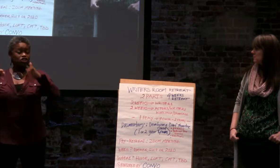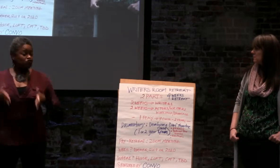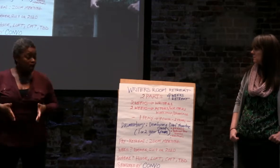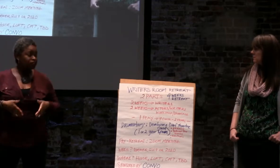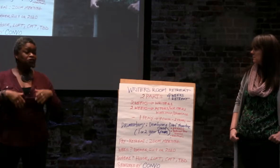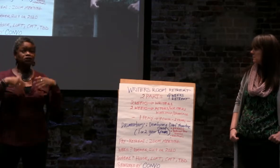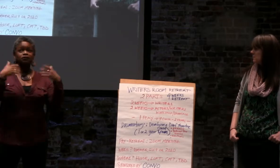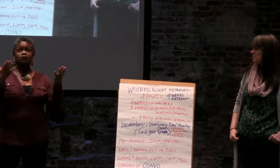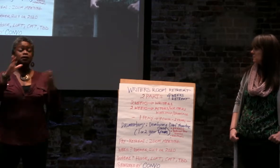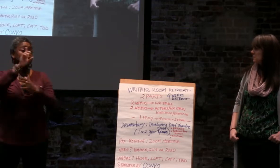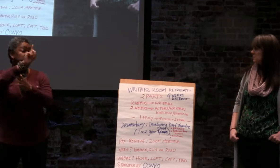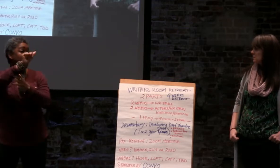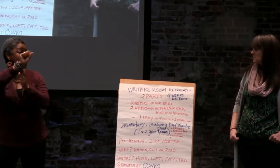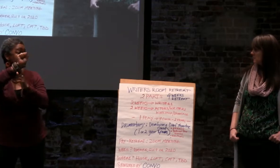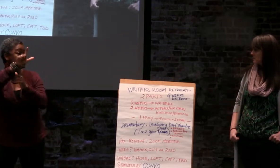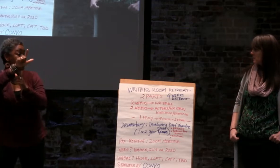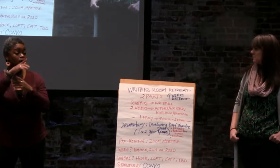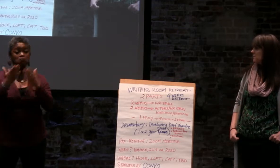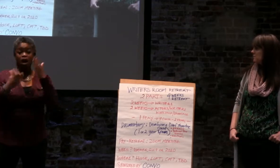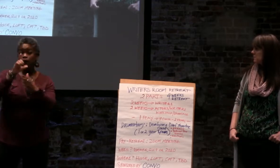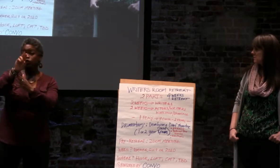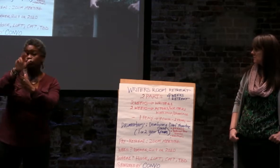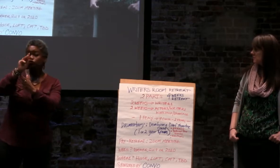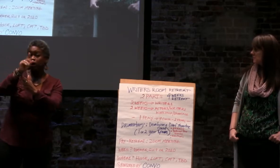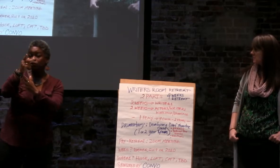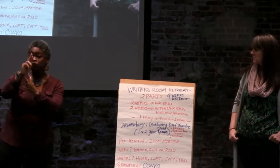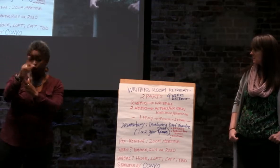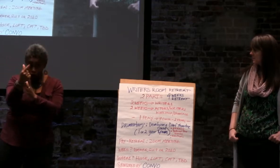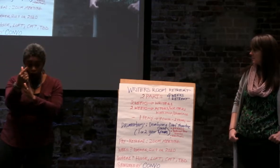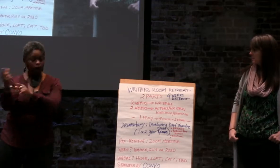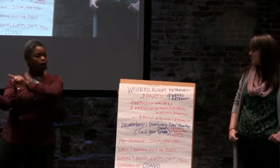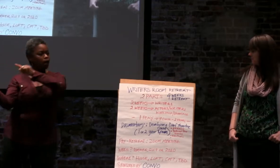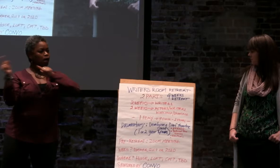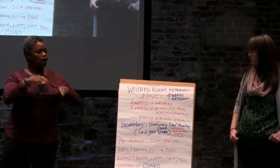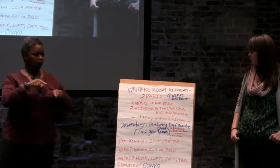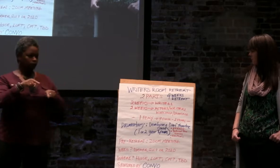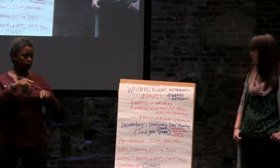Further into the program, we would involve drama turks,